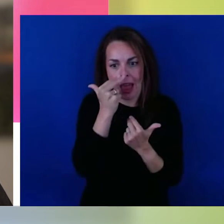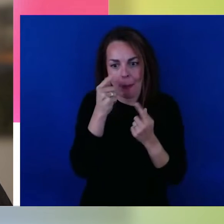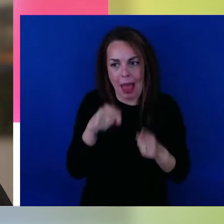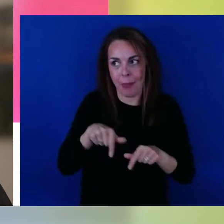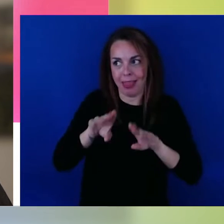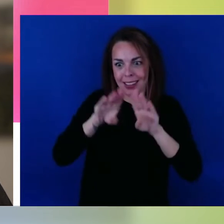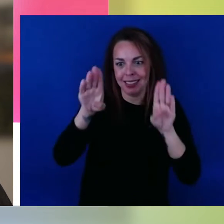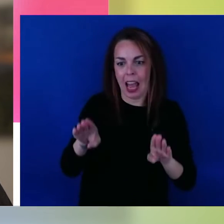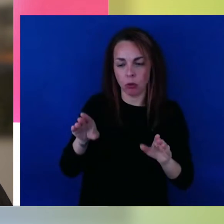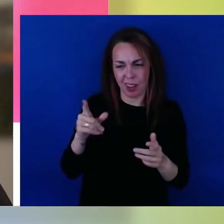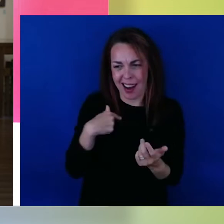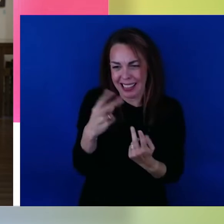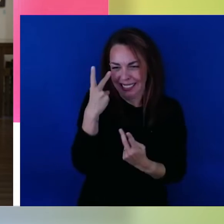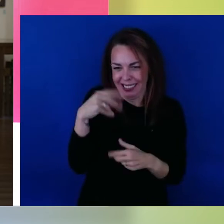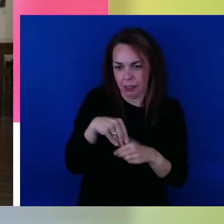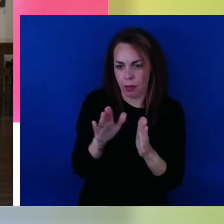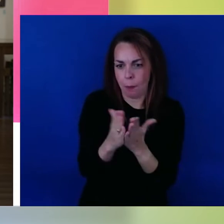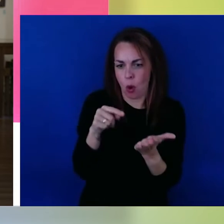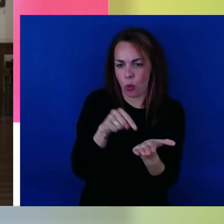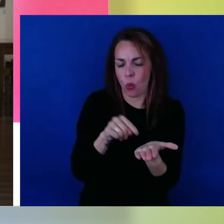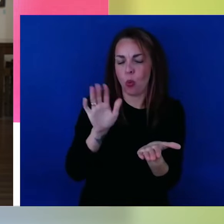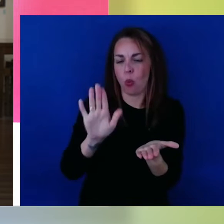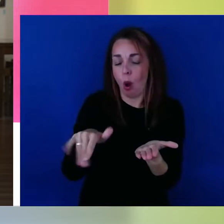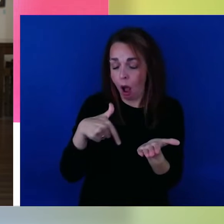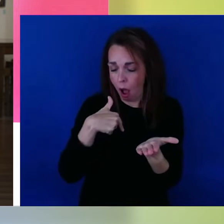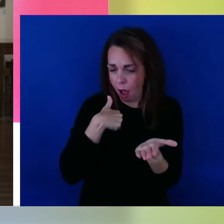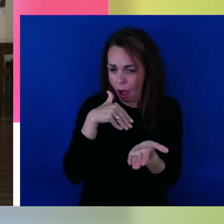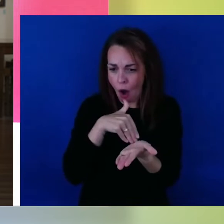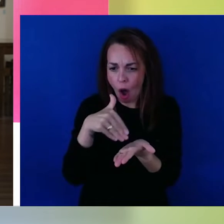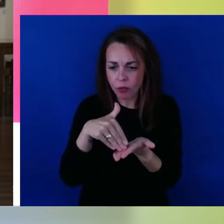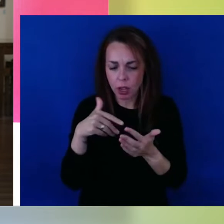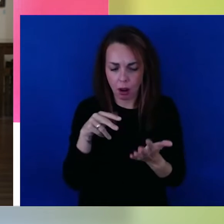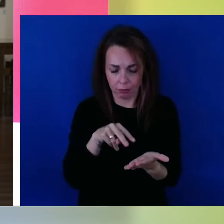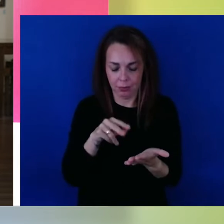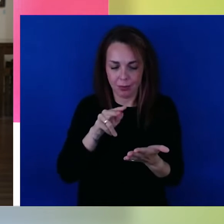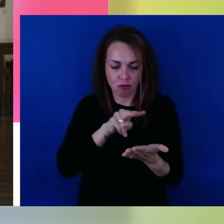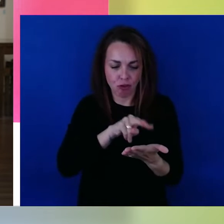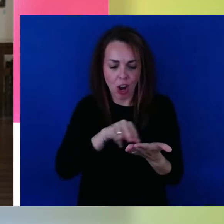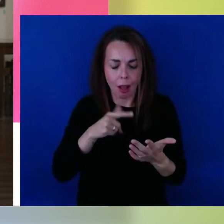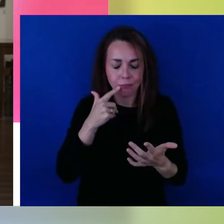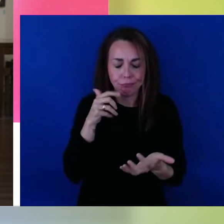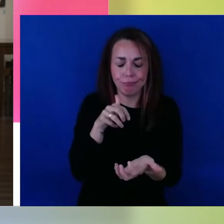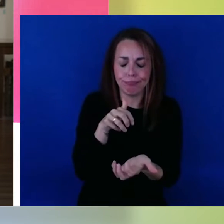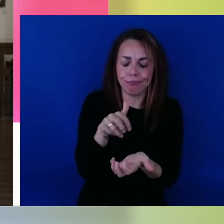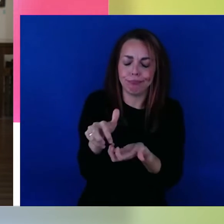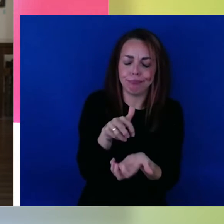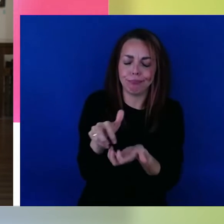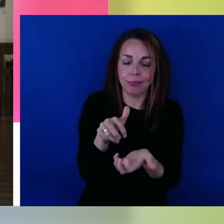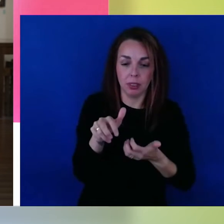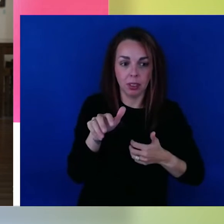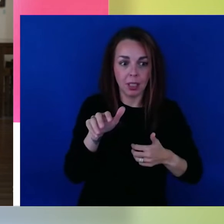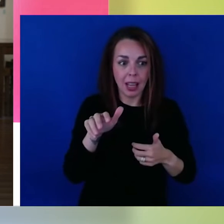that also comes through in the book. You had me sort of laughing. And it's, you do that here,